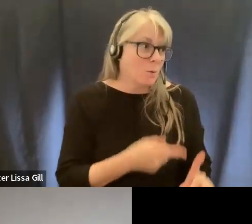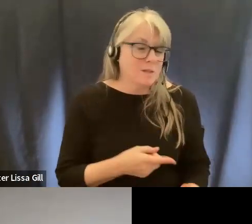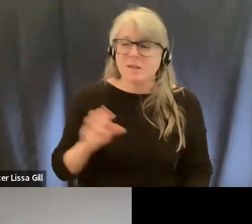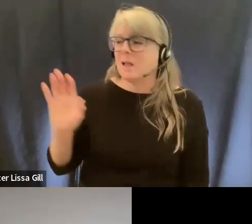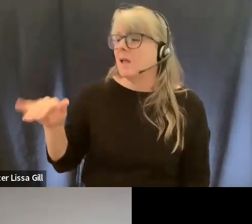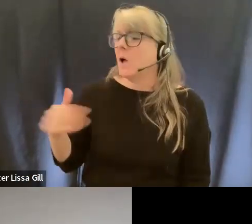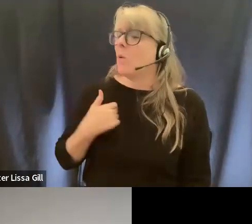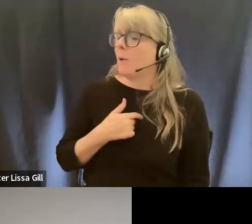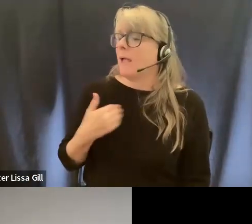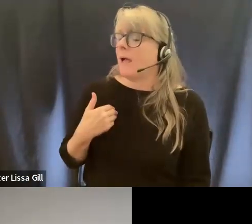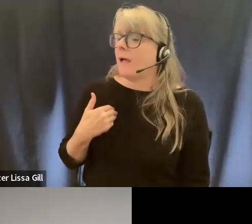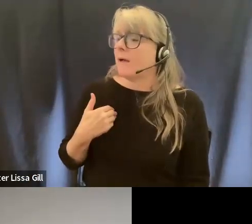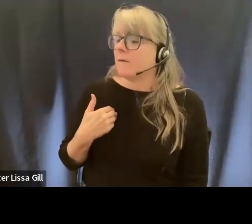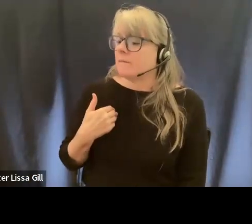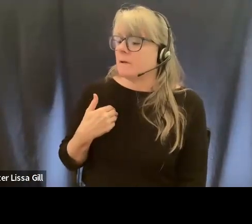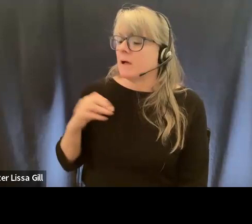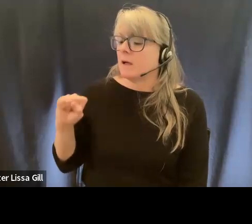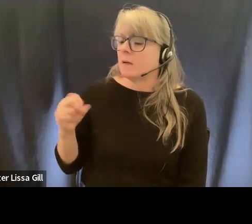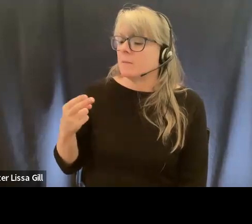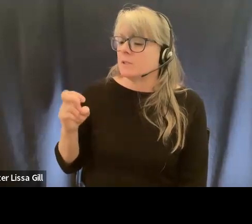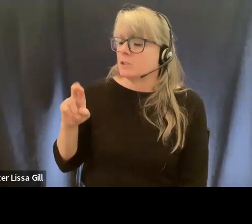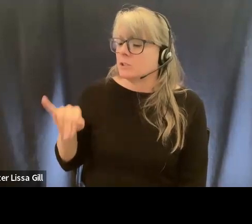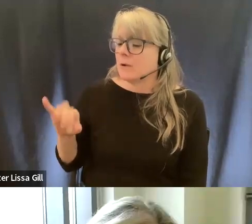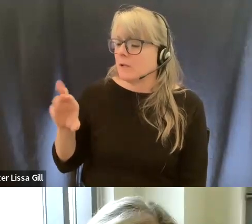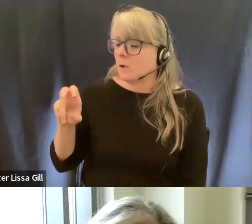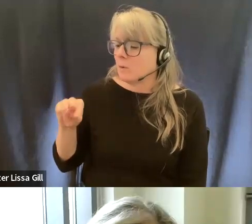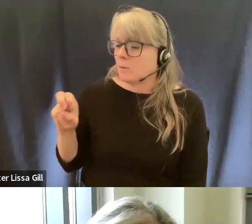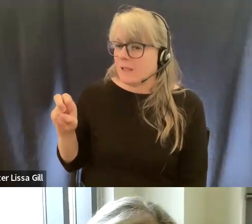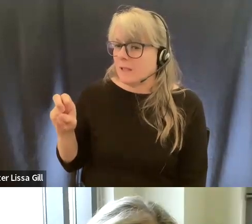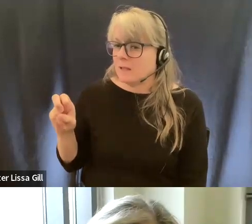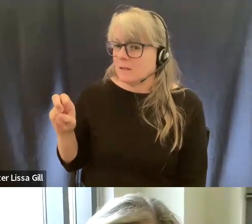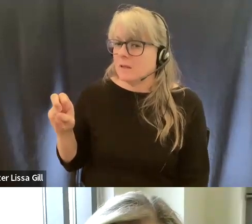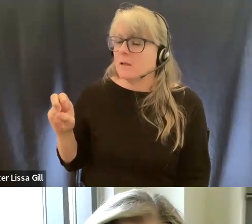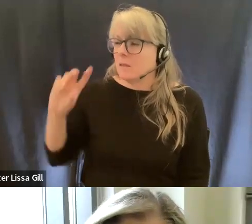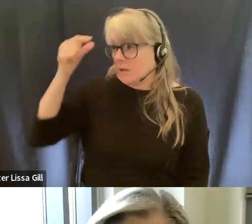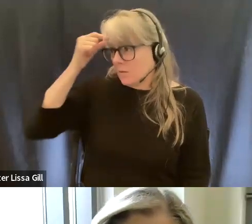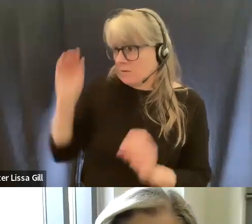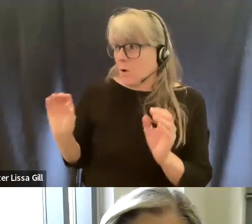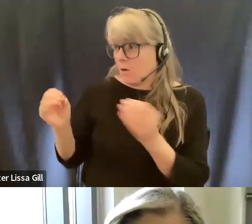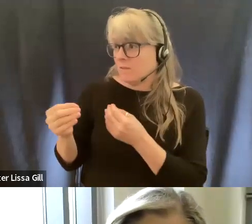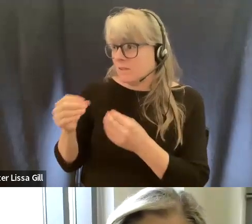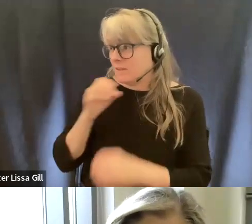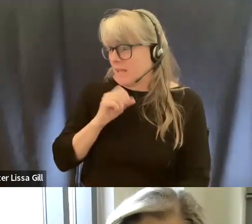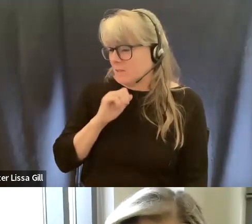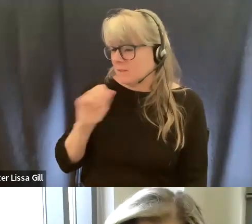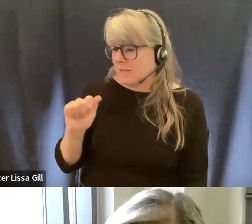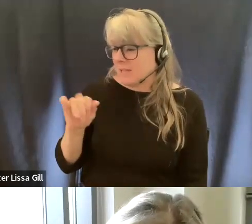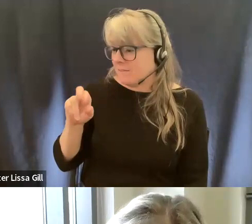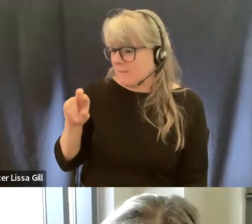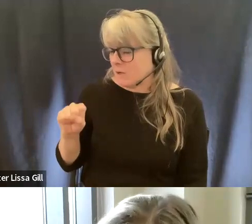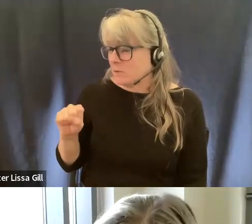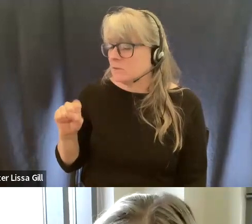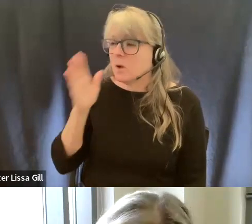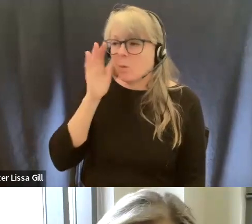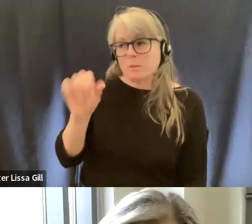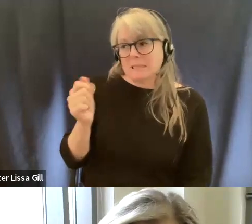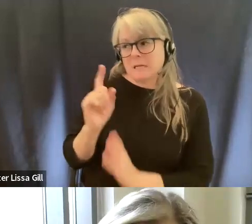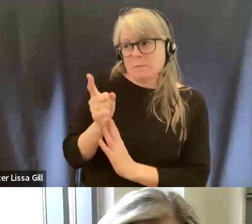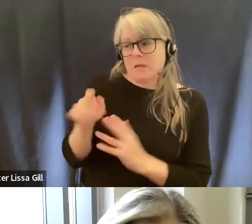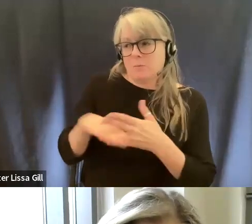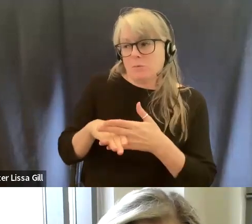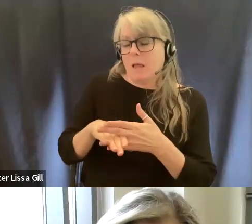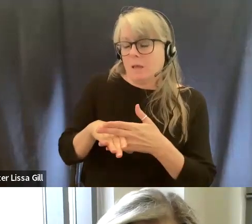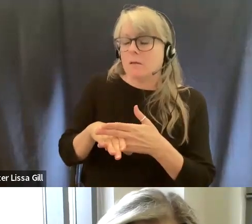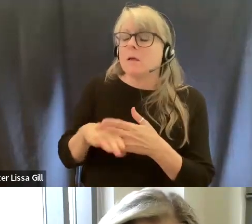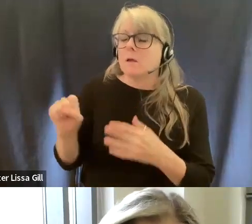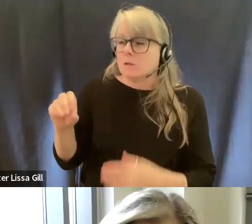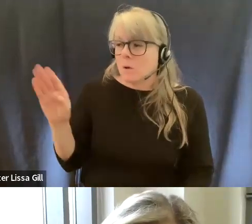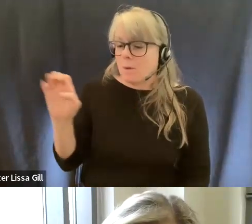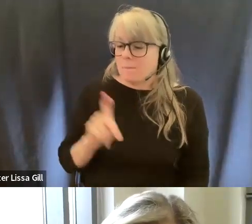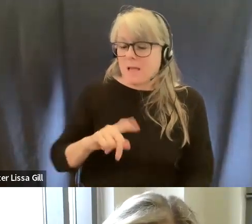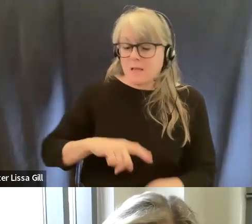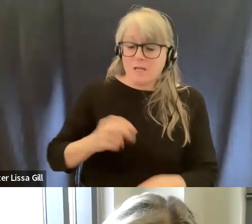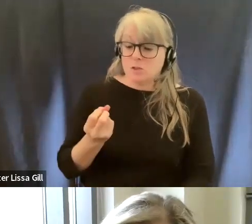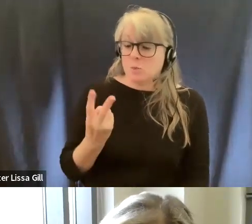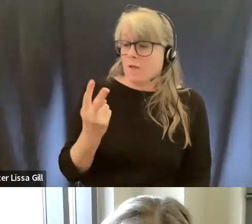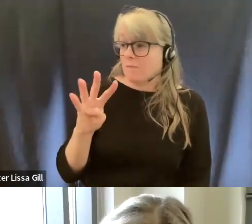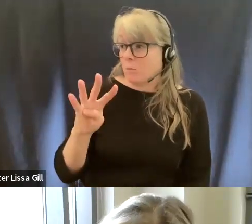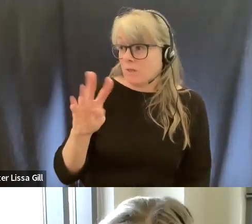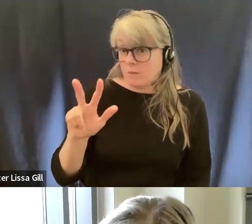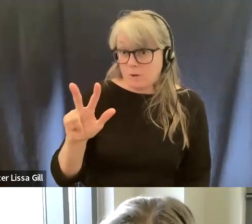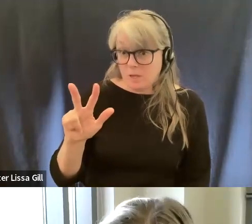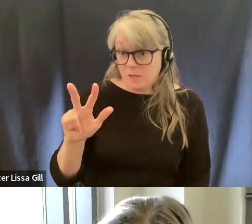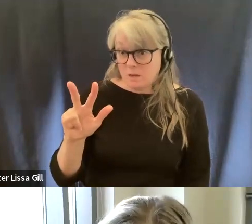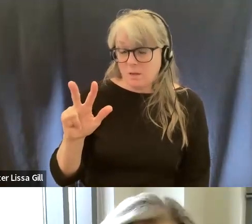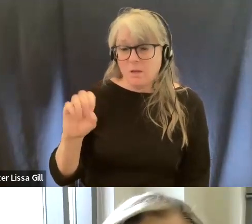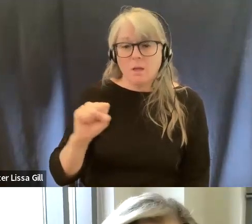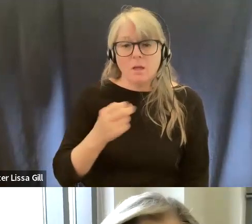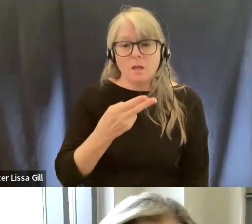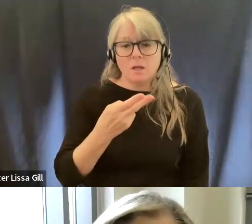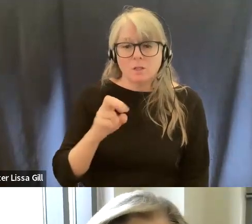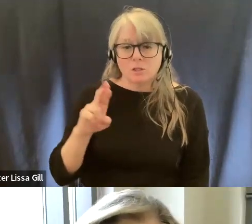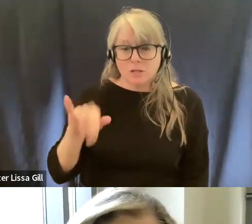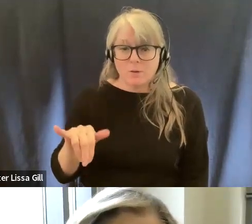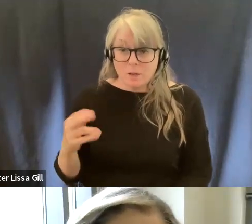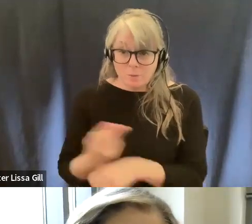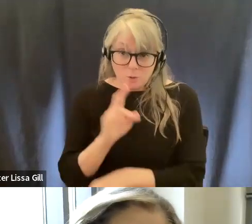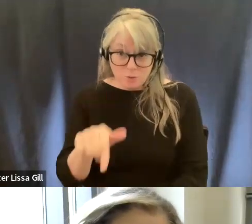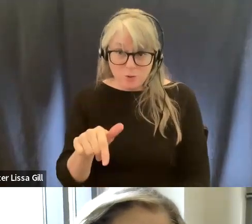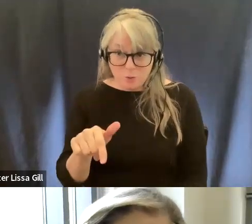We're gonna take a 10 min break because we need to give our interpreters a break. So we'll come back at 1243.